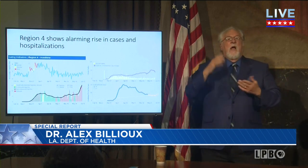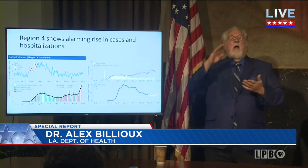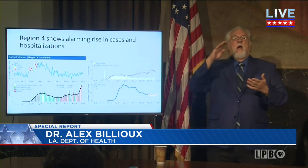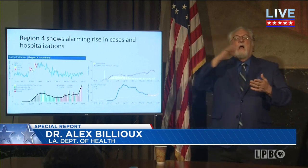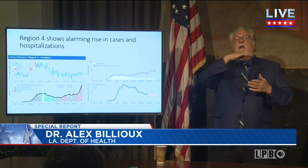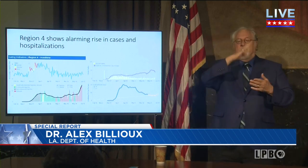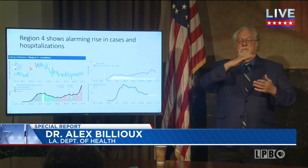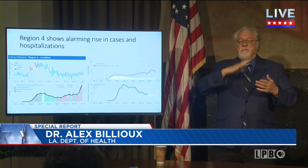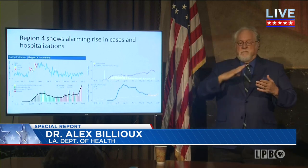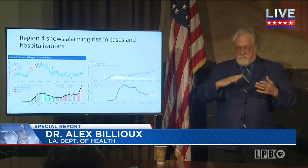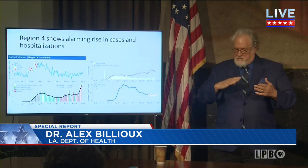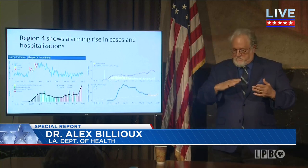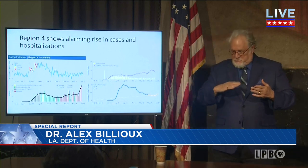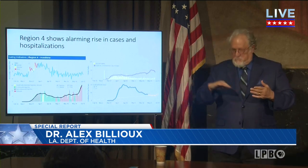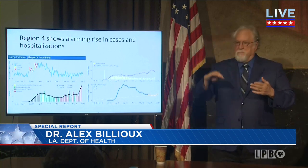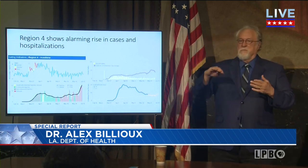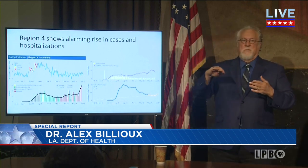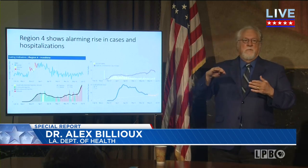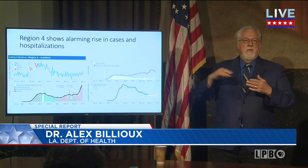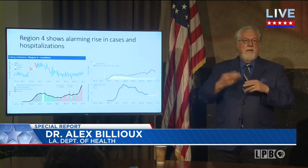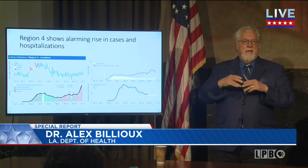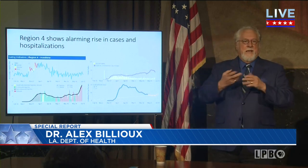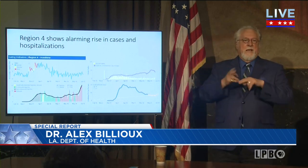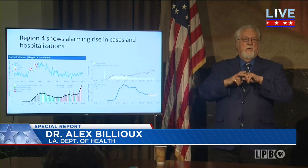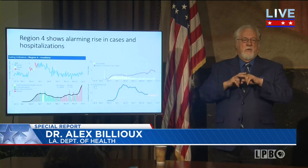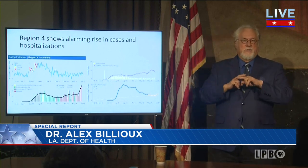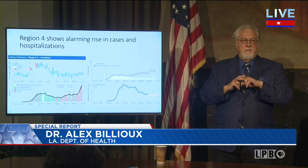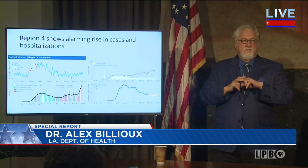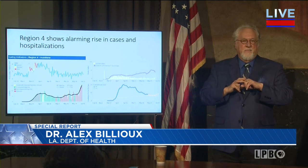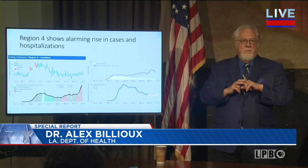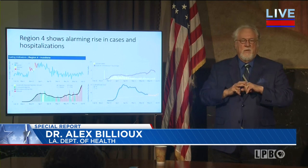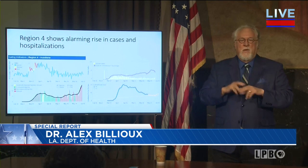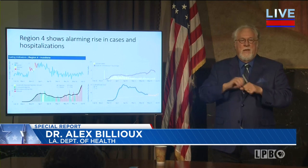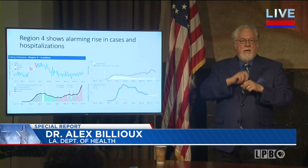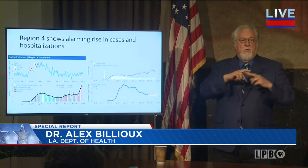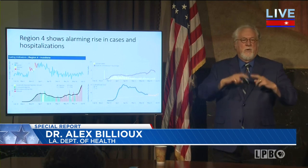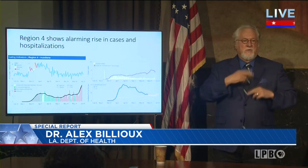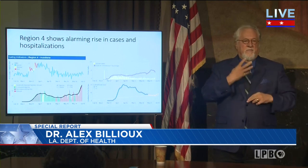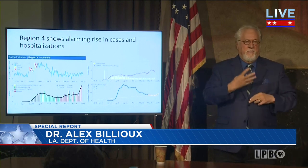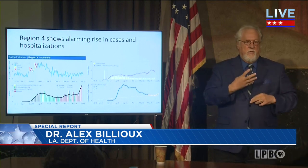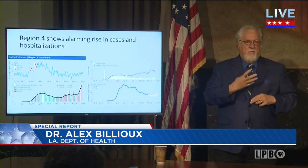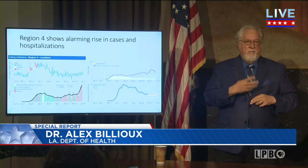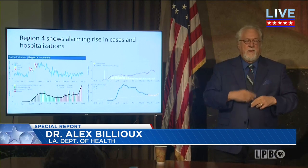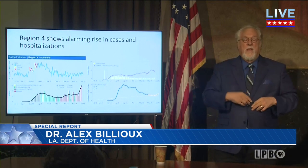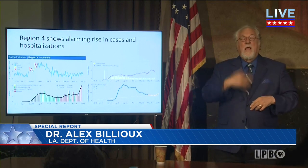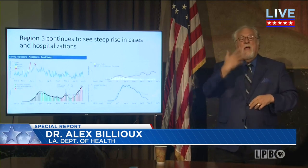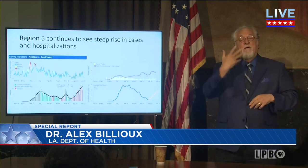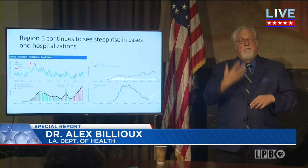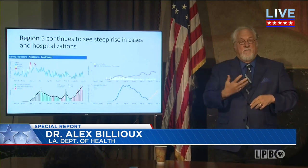THE HOSPITAL TREND IS ENOUGH THAT THE LAST WEEK OF HOSPITALIZATIONS HAVE REVERSED THE DECREASE WE WERE SEEING IN